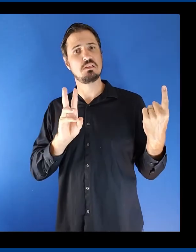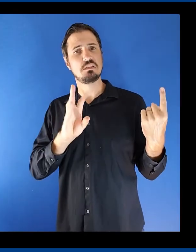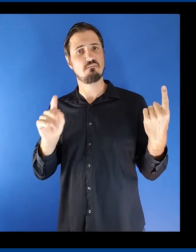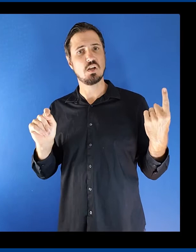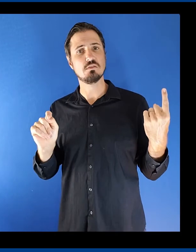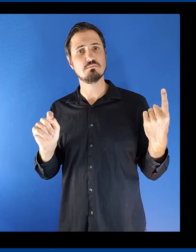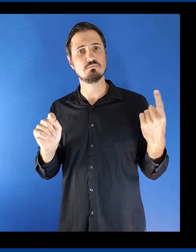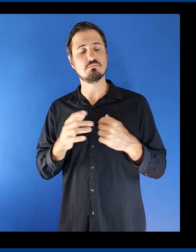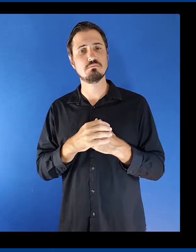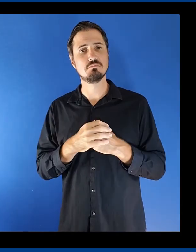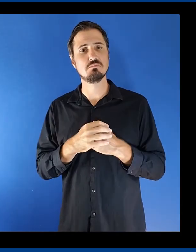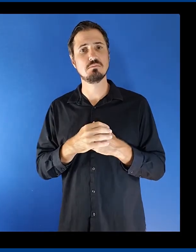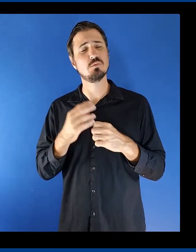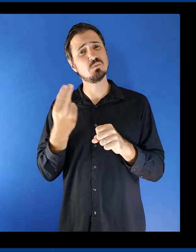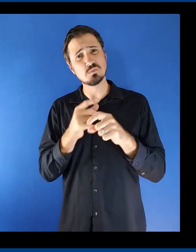if at all possible for you to do so.